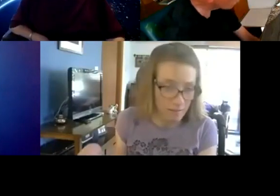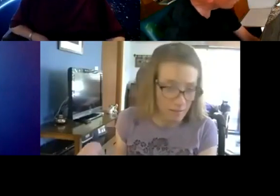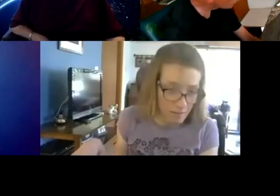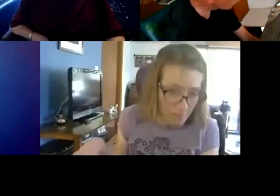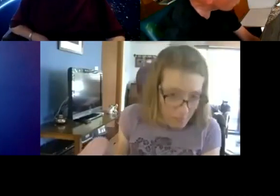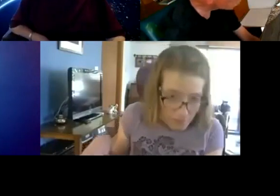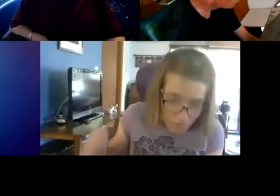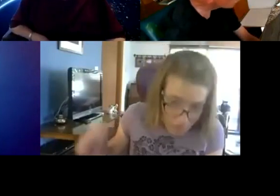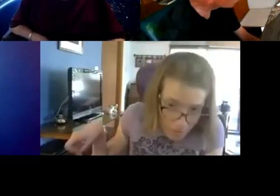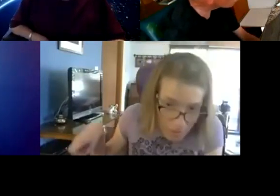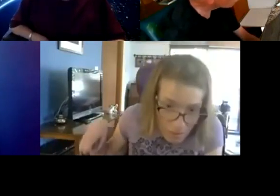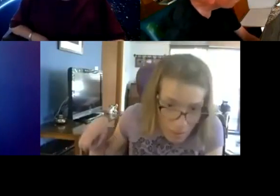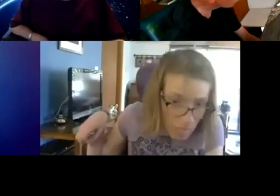Usually you get a picture.